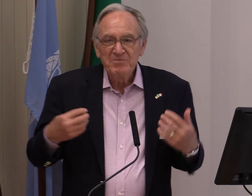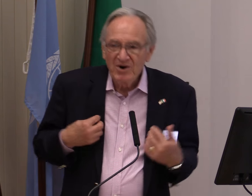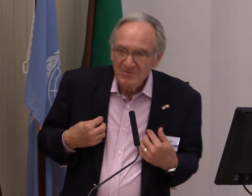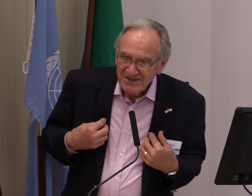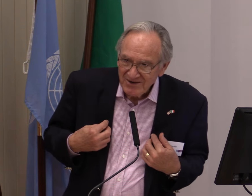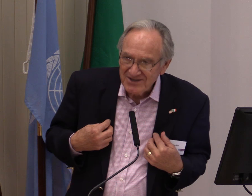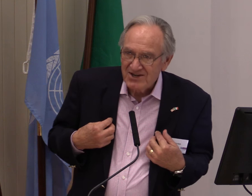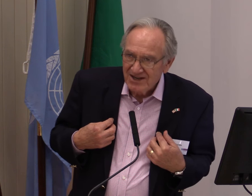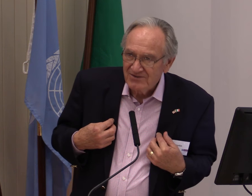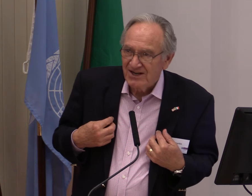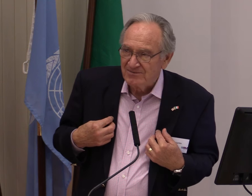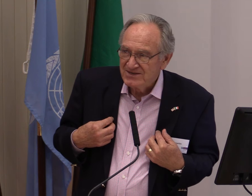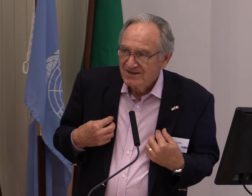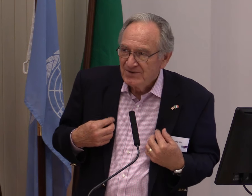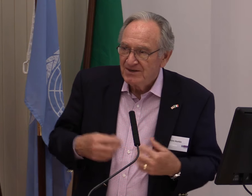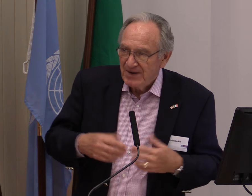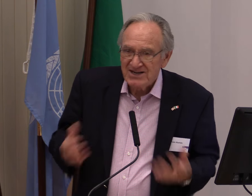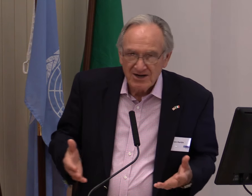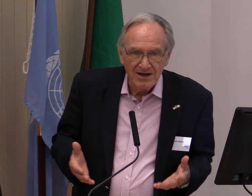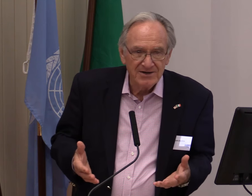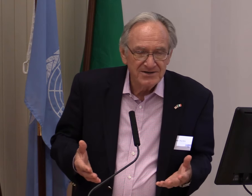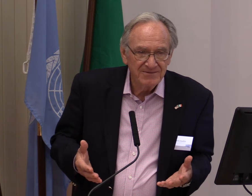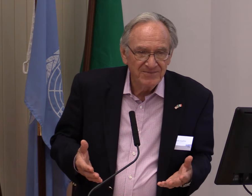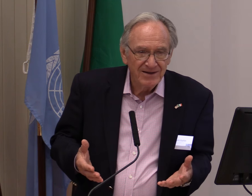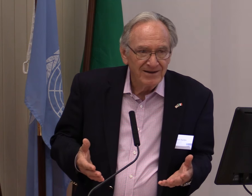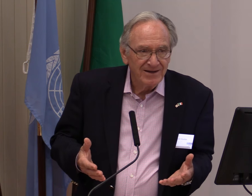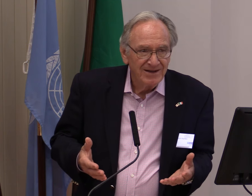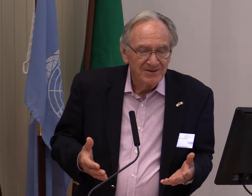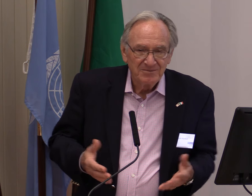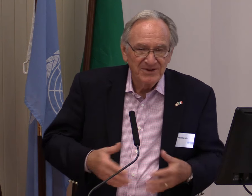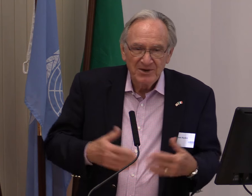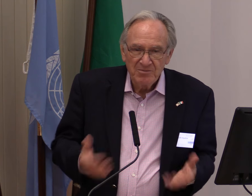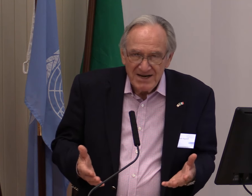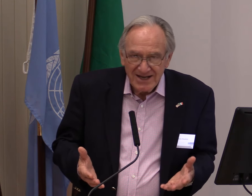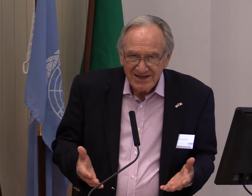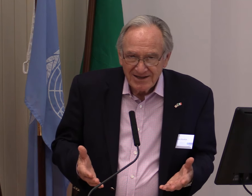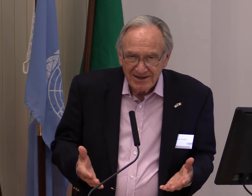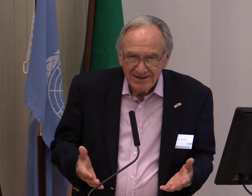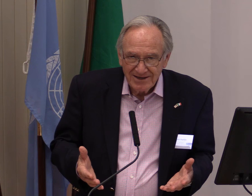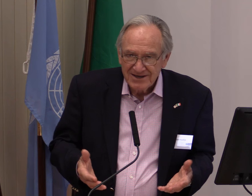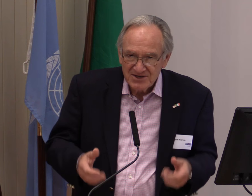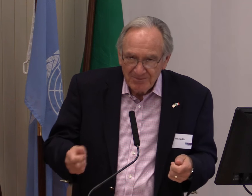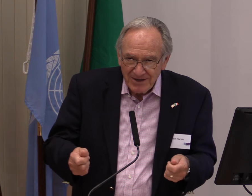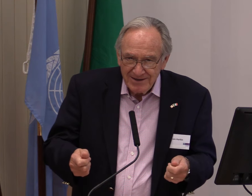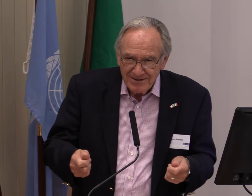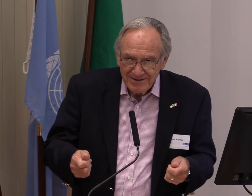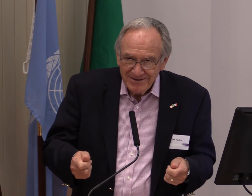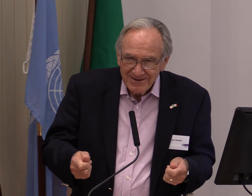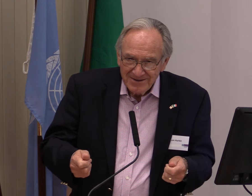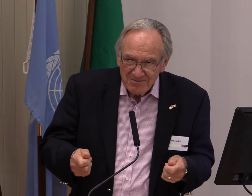We parliamentarians a lot of times pass laws, but they don't mean anything unless somebody